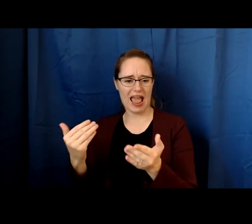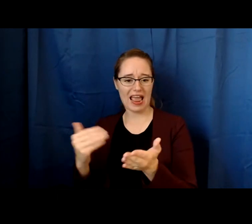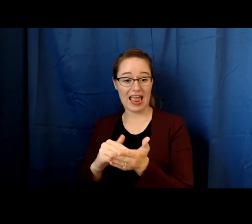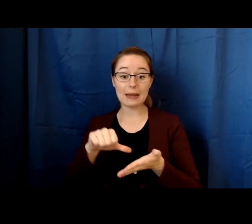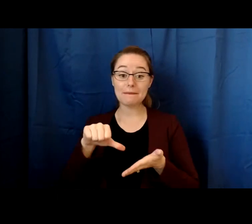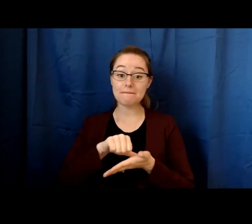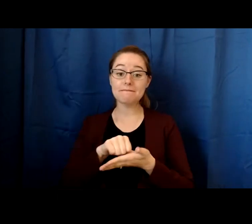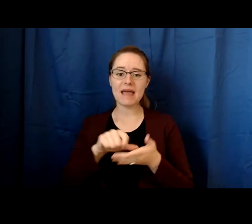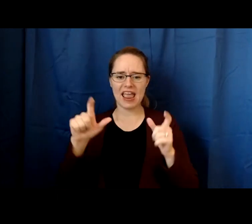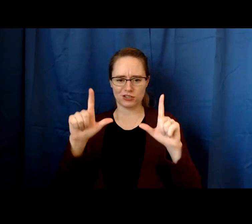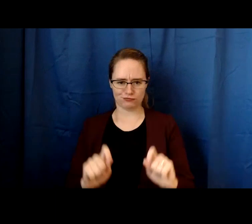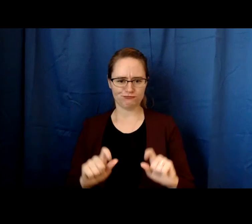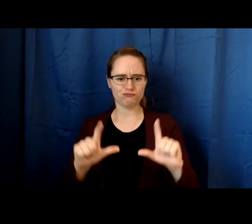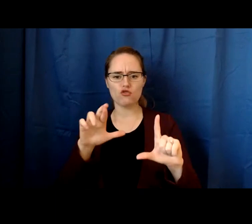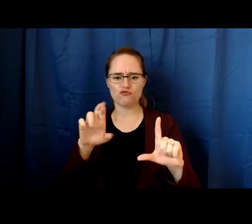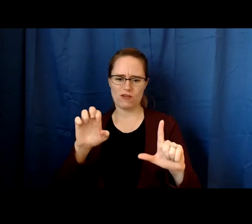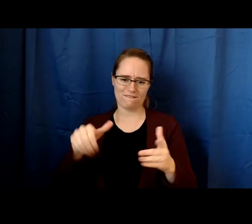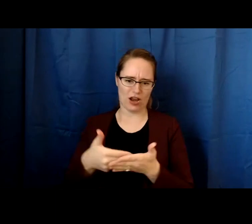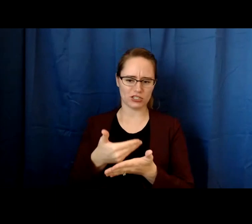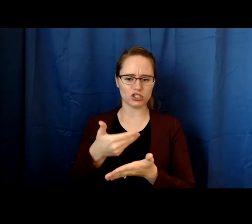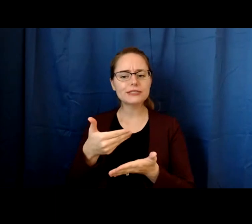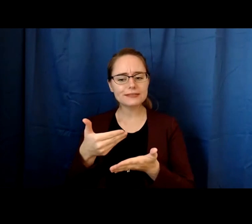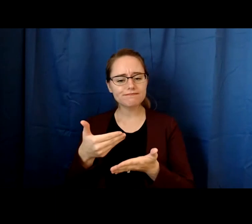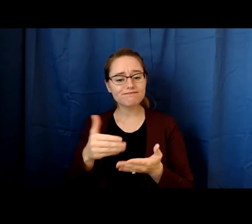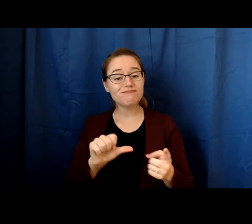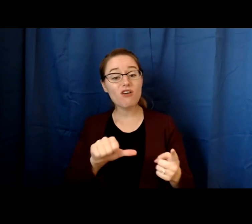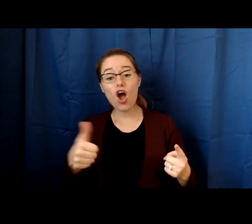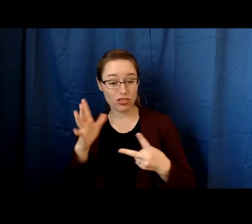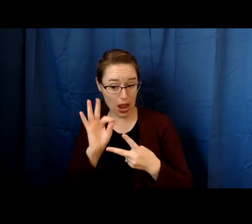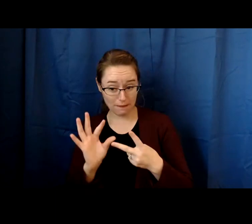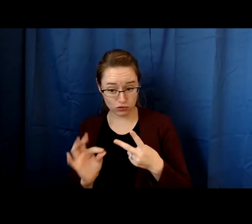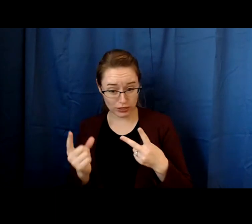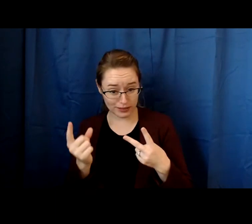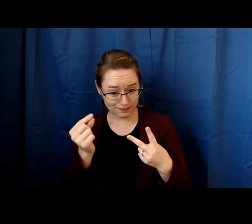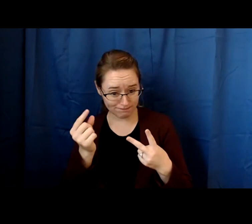Another thing we did with that was, we created tables.